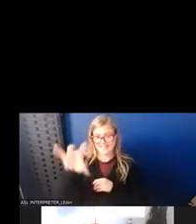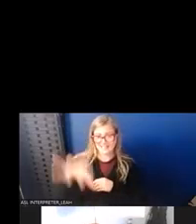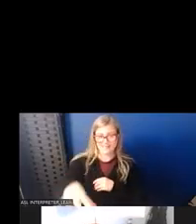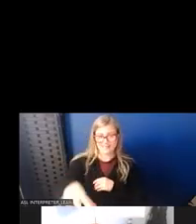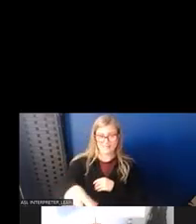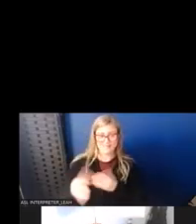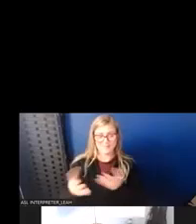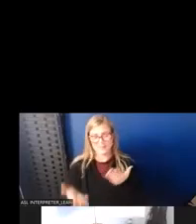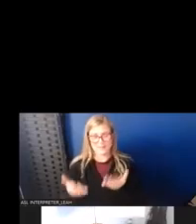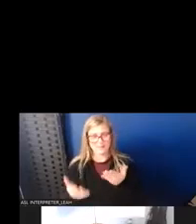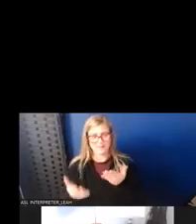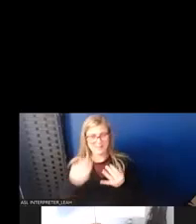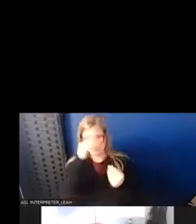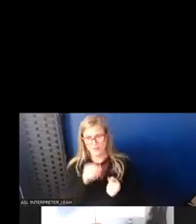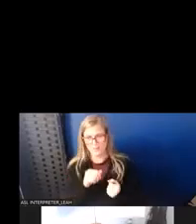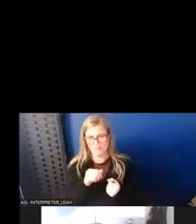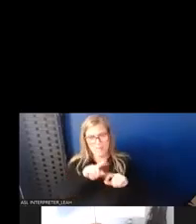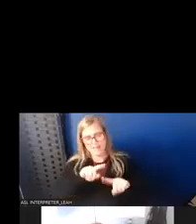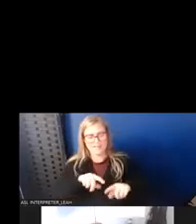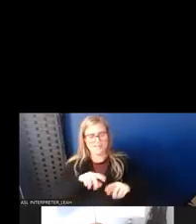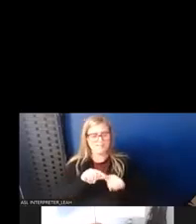attending some team science training.